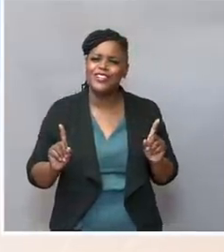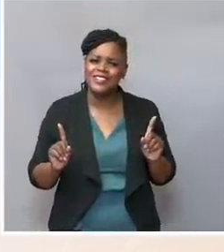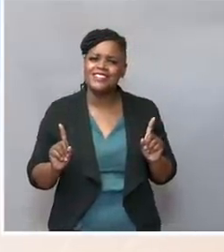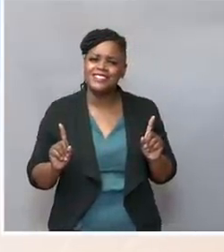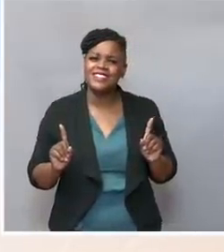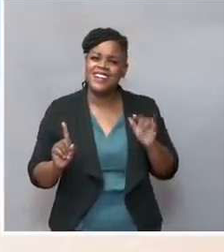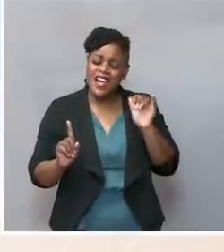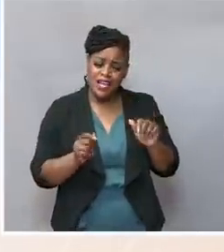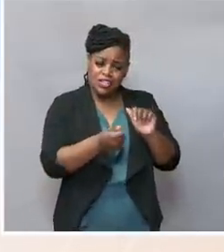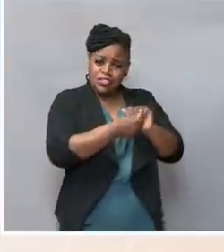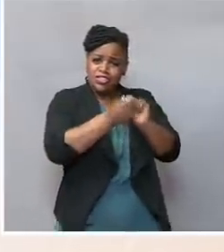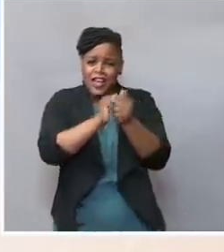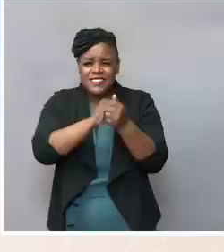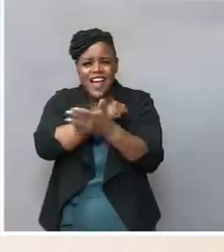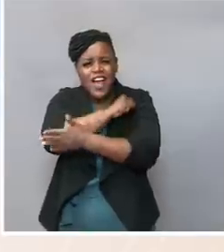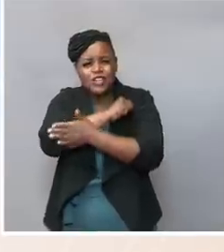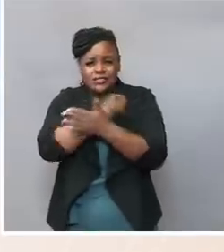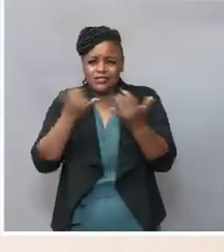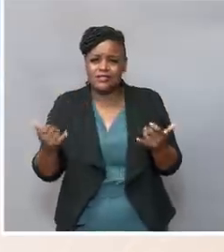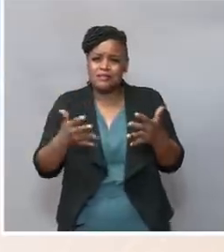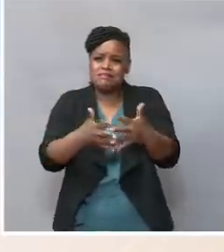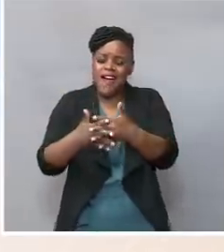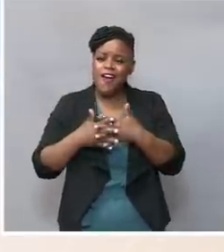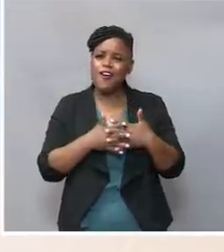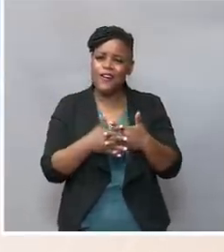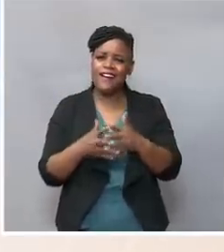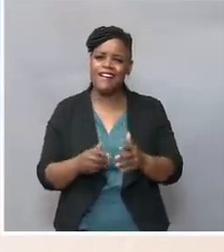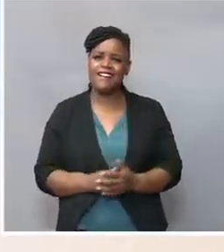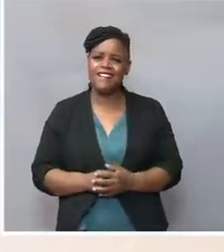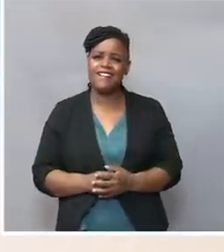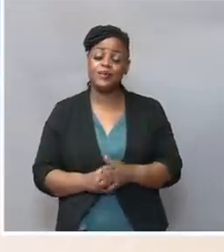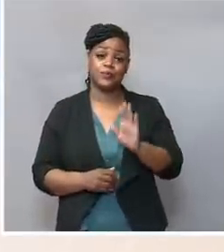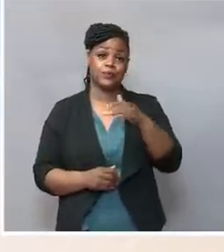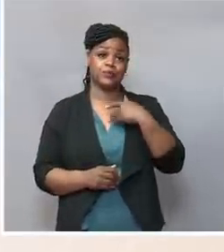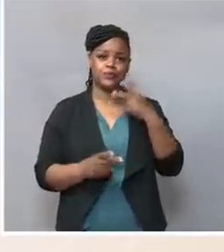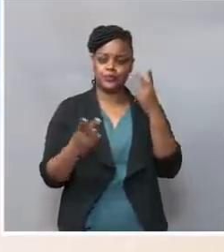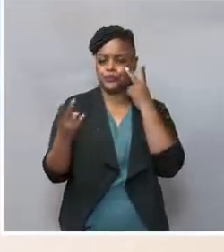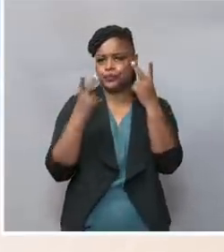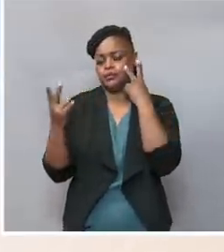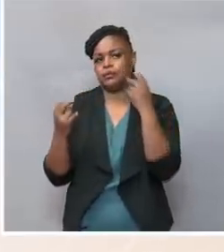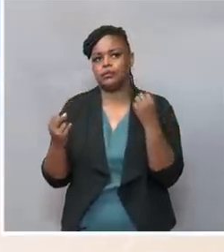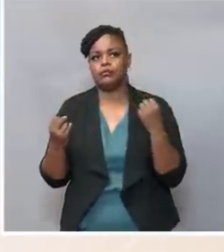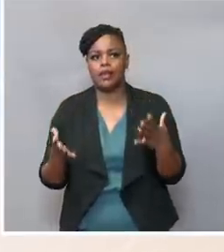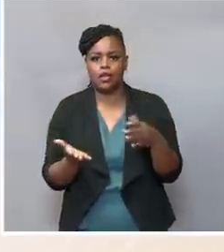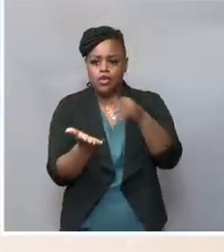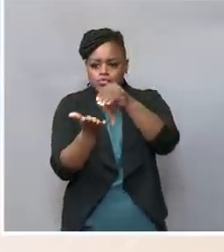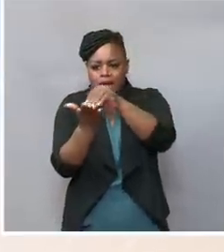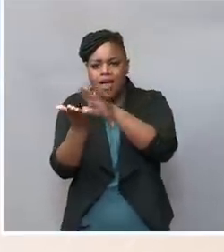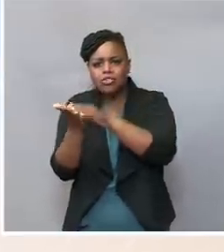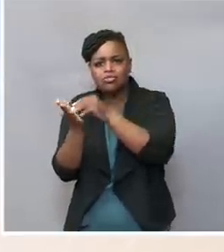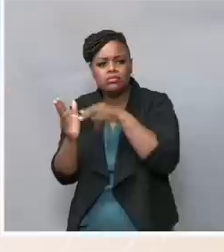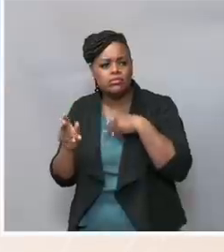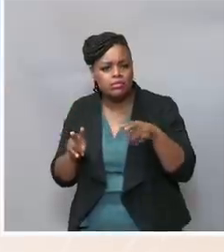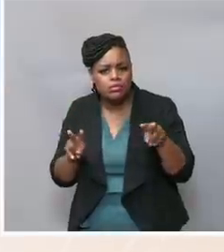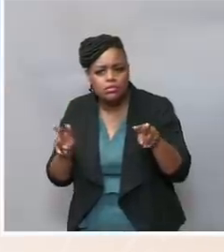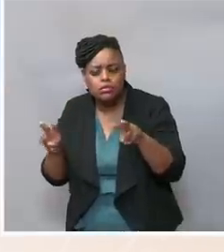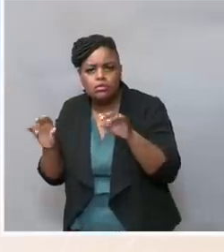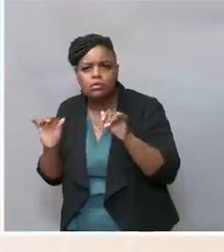who have been overlooked in all those old record books. Their stories are just begging to be discovered. And as a society,